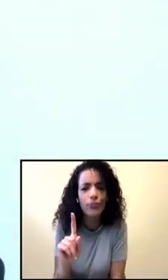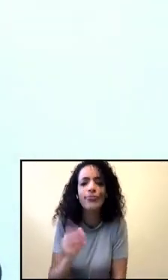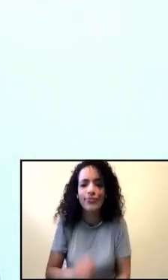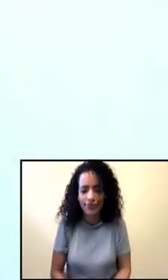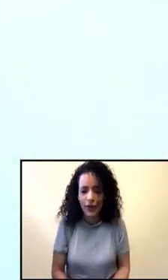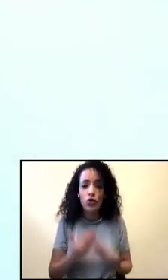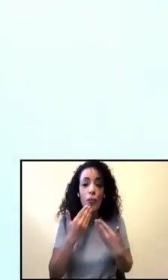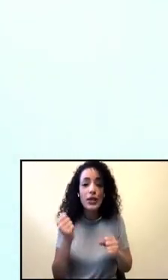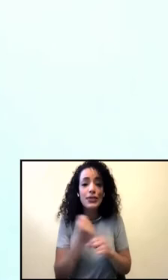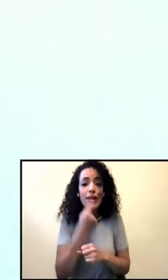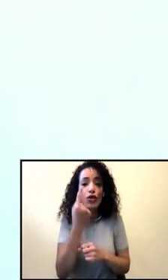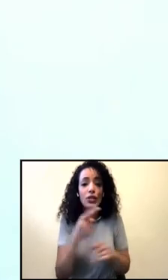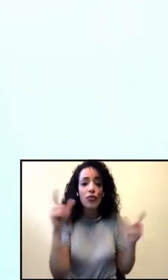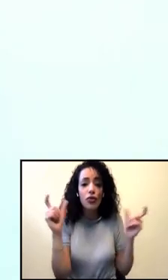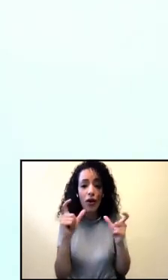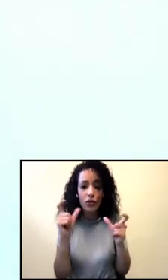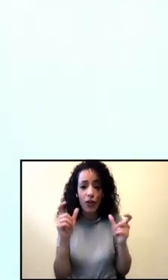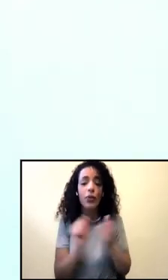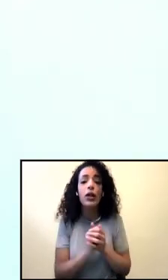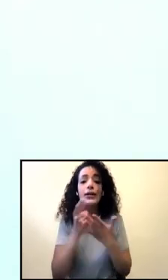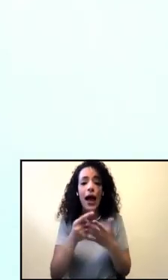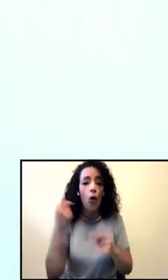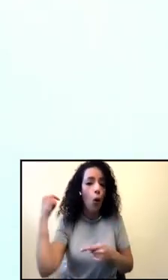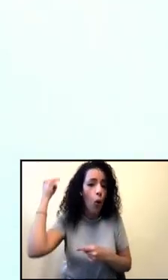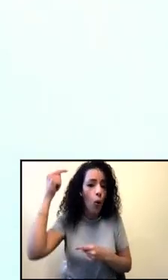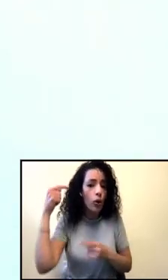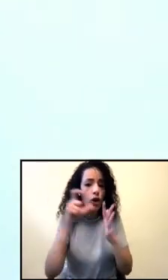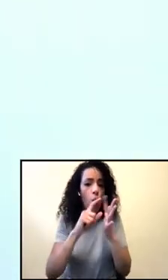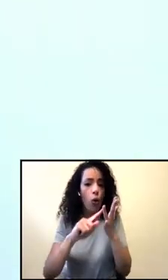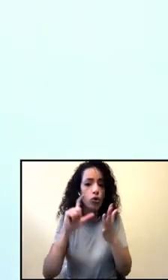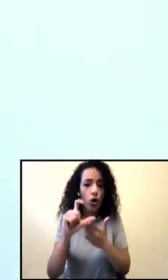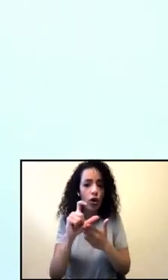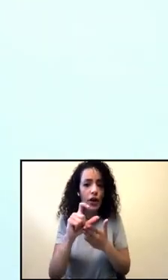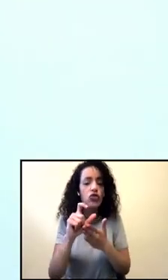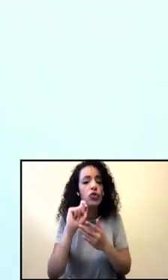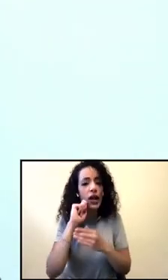The audio documentary lasts for 25 minutes. Please take time to listen and to sit with the